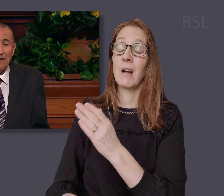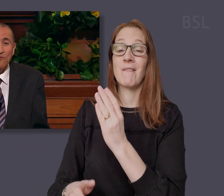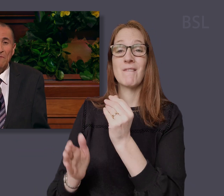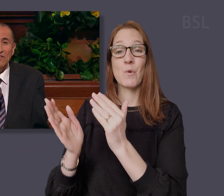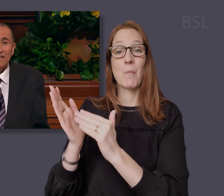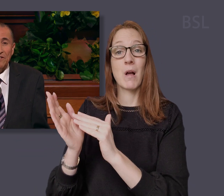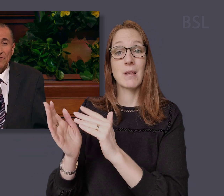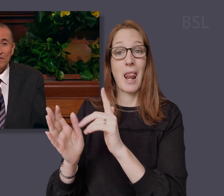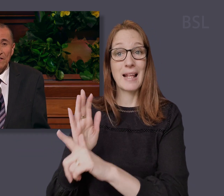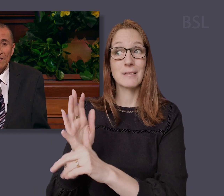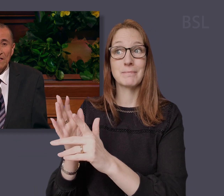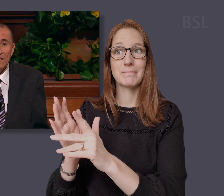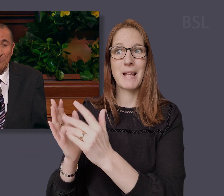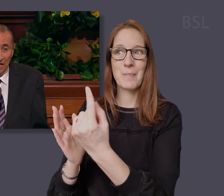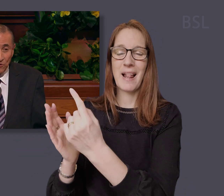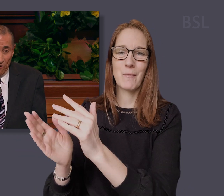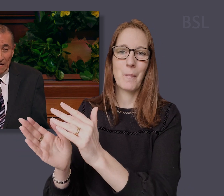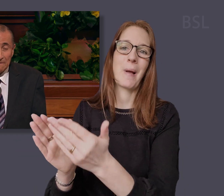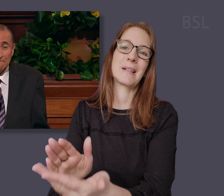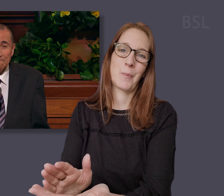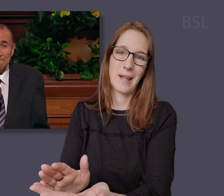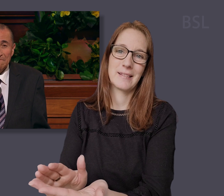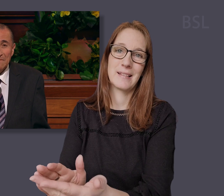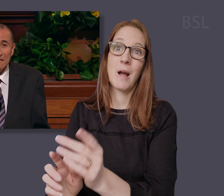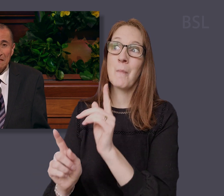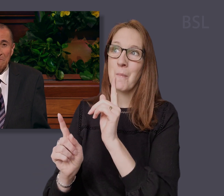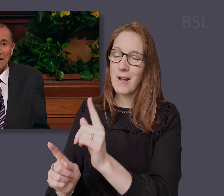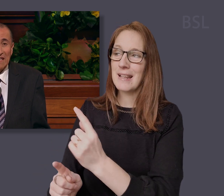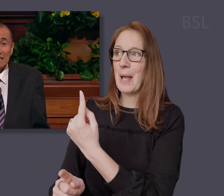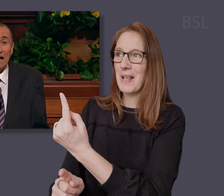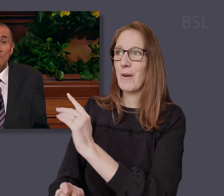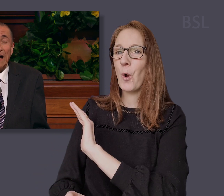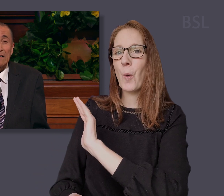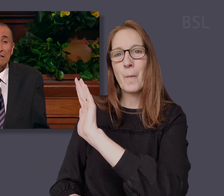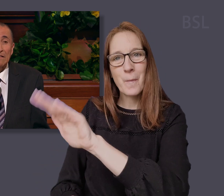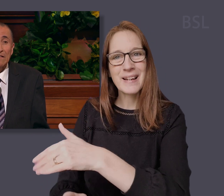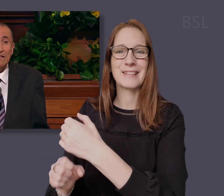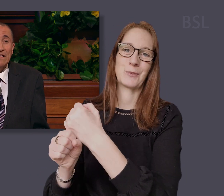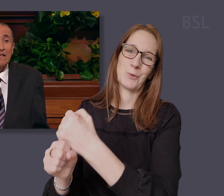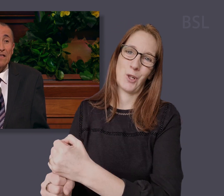A few months later he passed away—but he had come back.